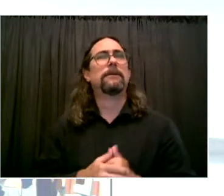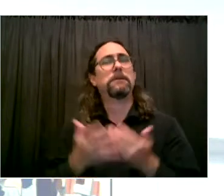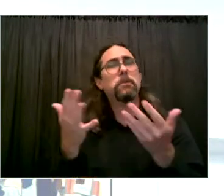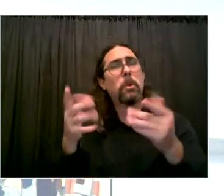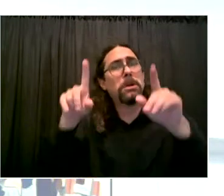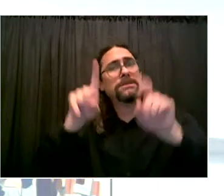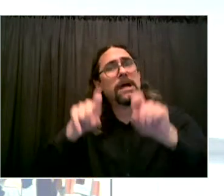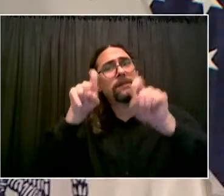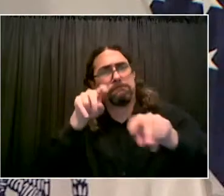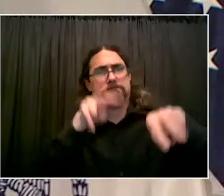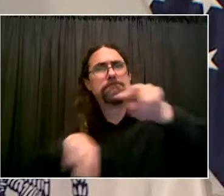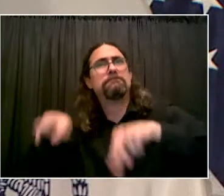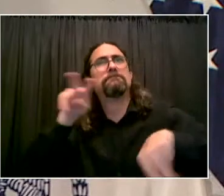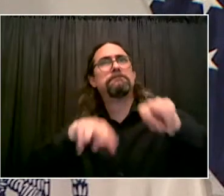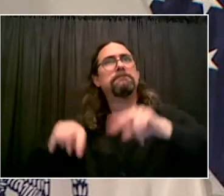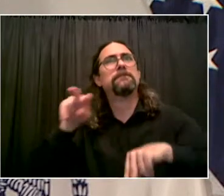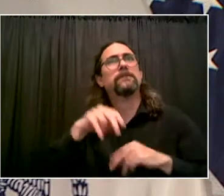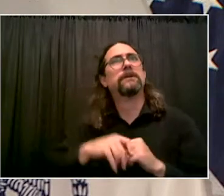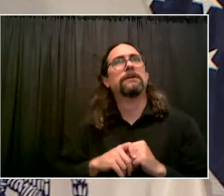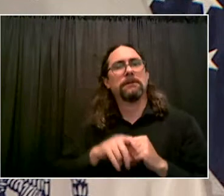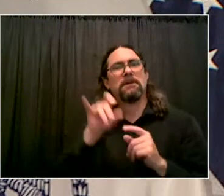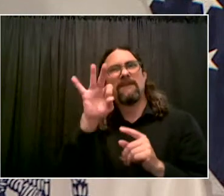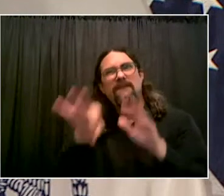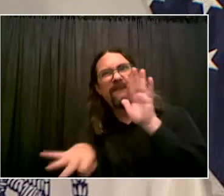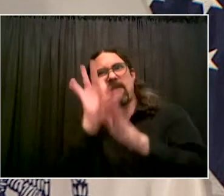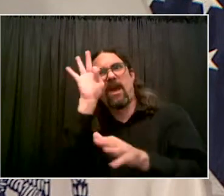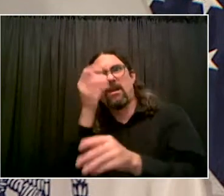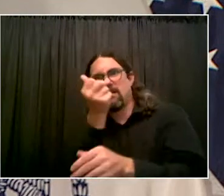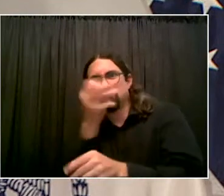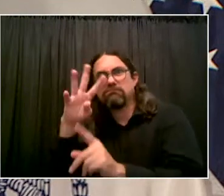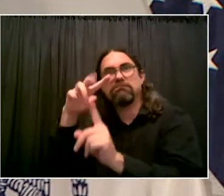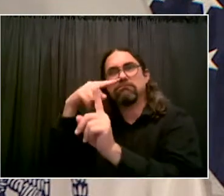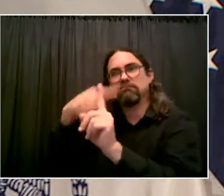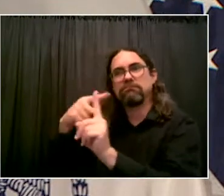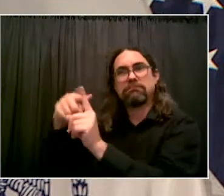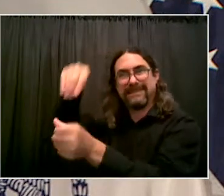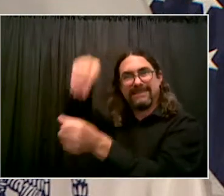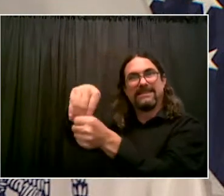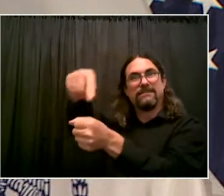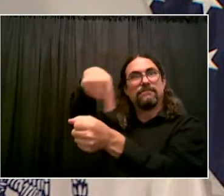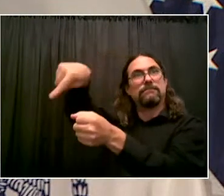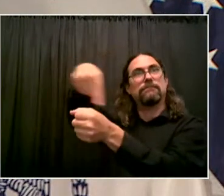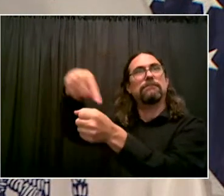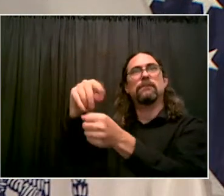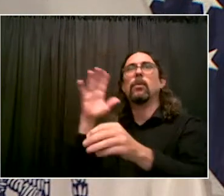QUARANTINE WHEN IT IS CALLED FOR WILL CONTINUE TO BE KAEY PART OF OUR APPROACH